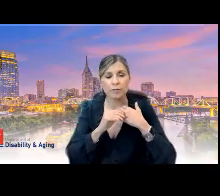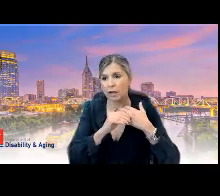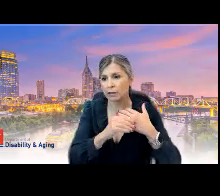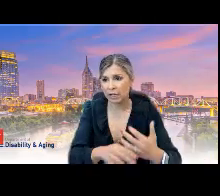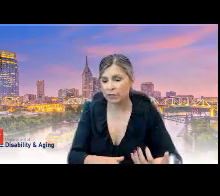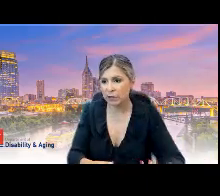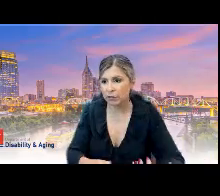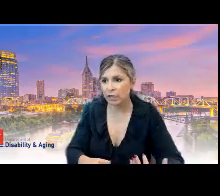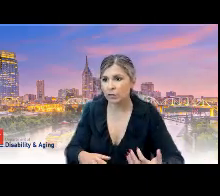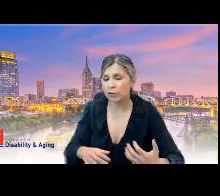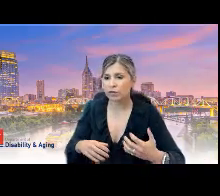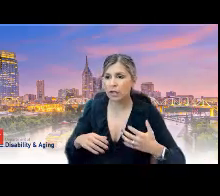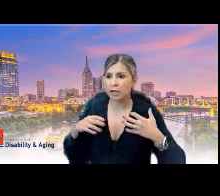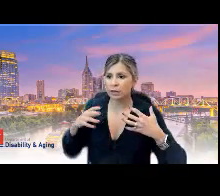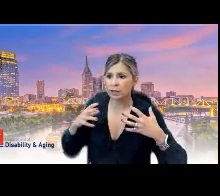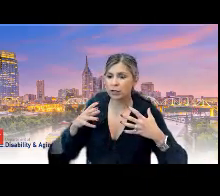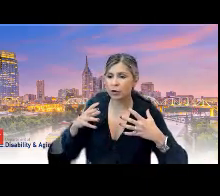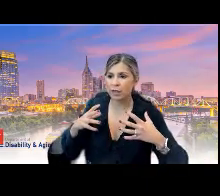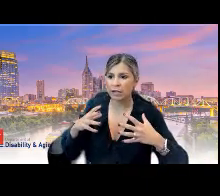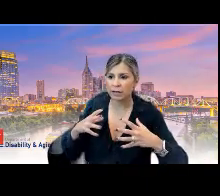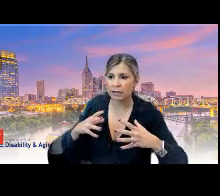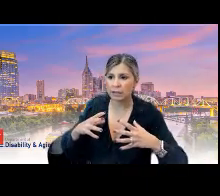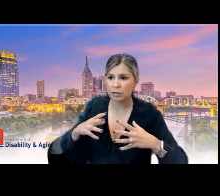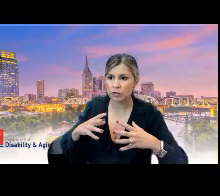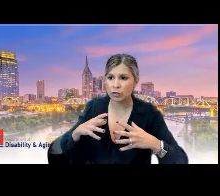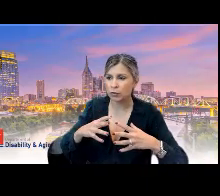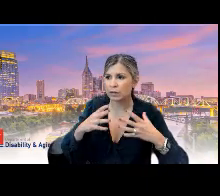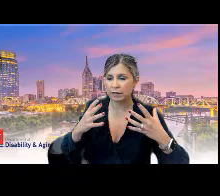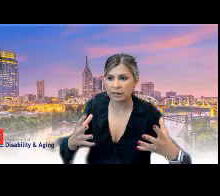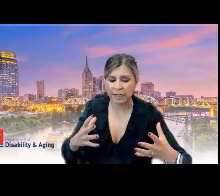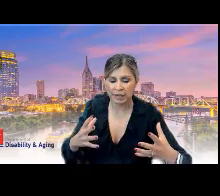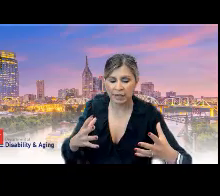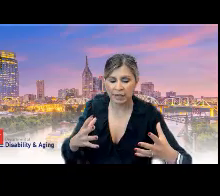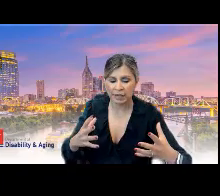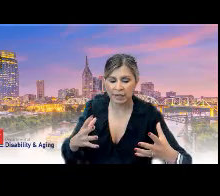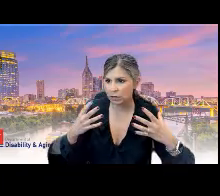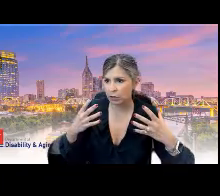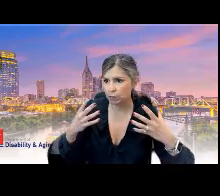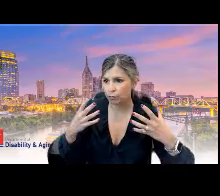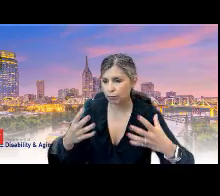A lot of senior centers, you know, they, you know, they, they keep their,